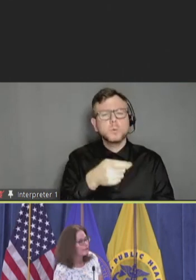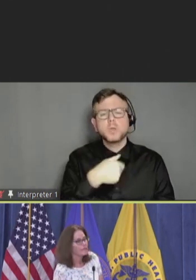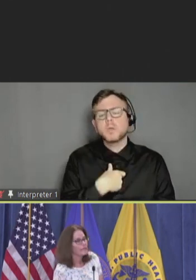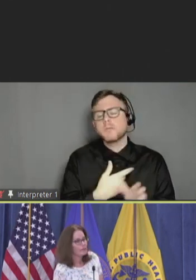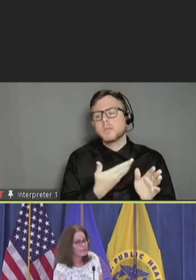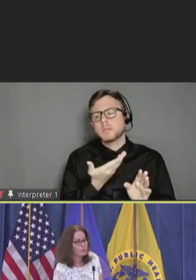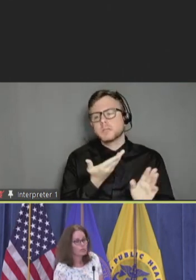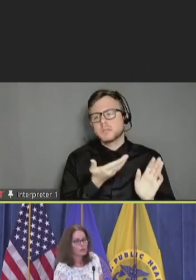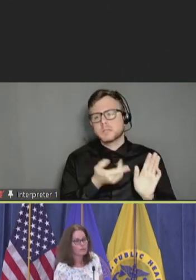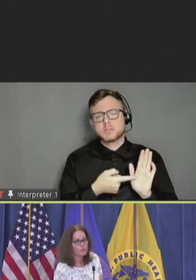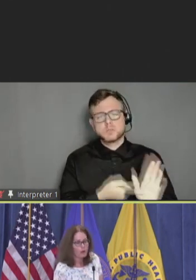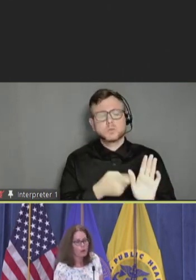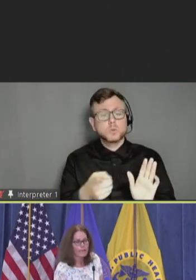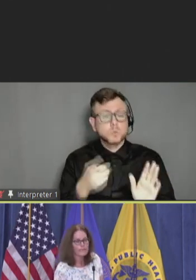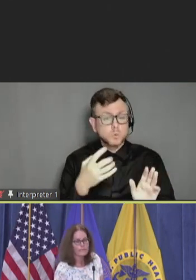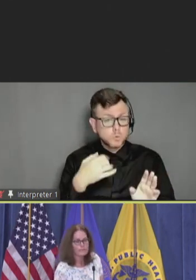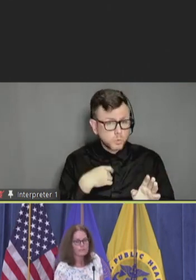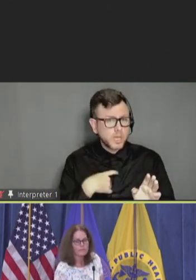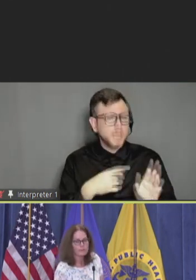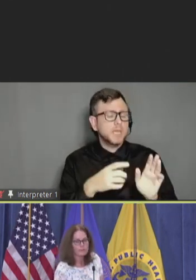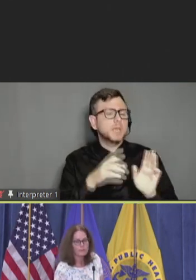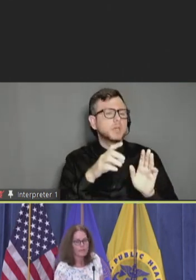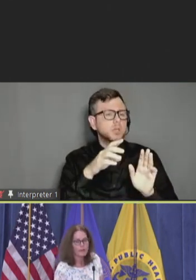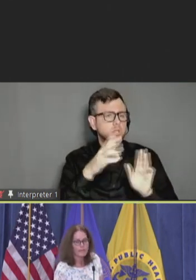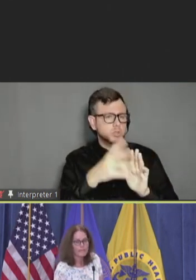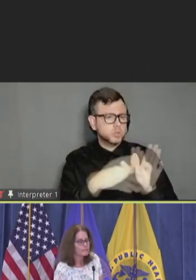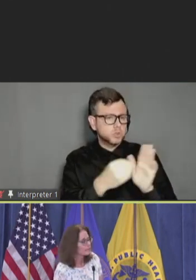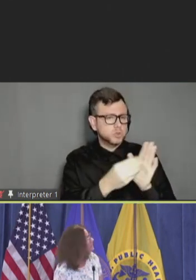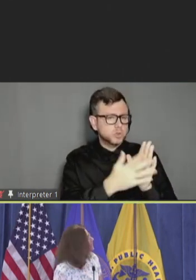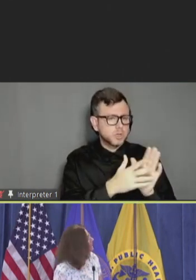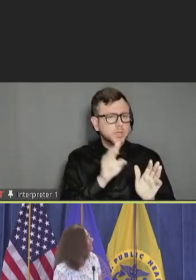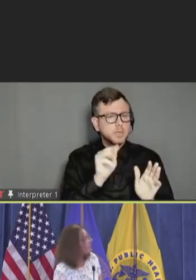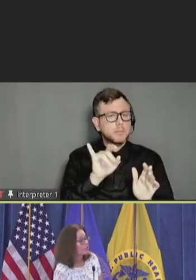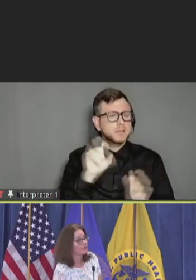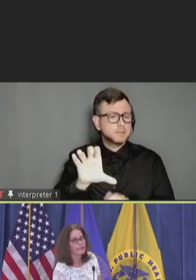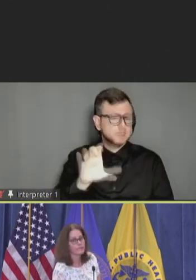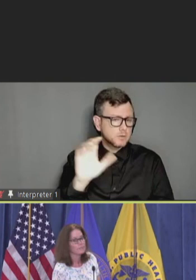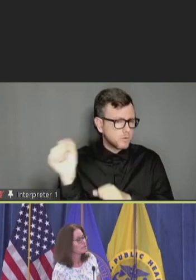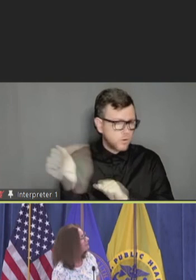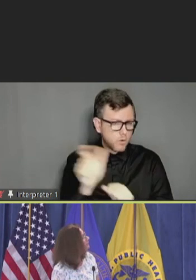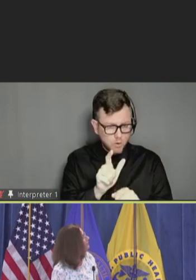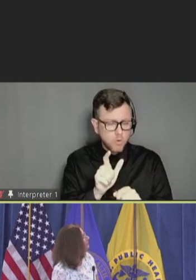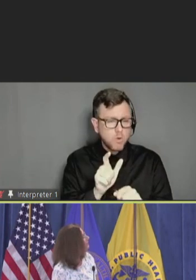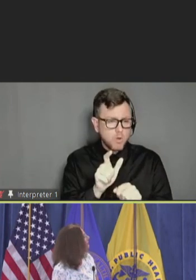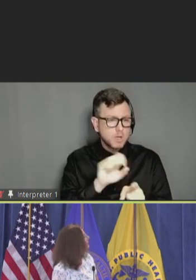And we did chart review all cases of MIS-C -- actually MIS.